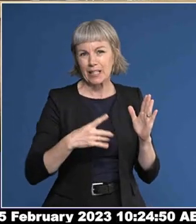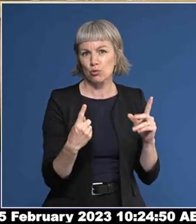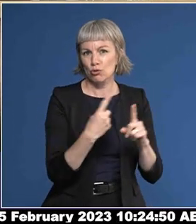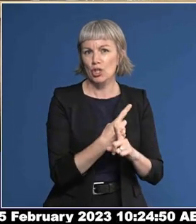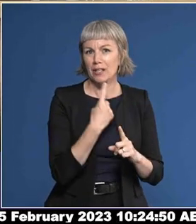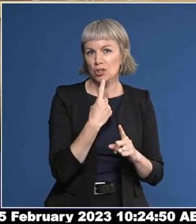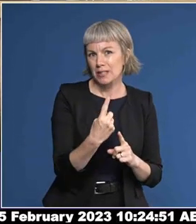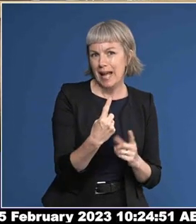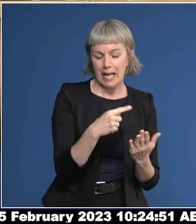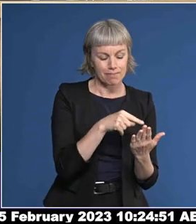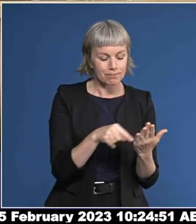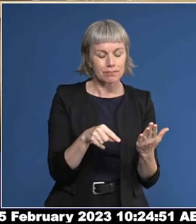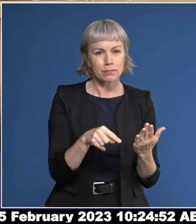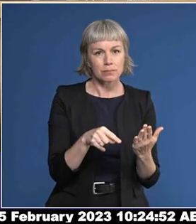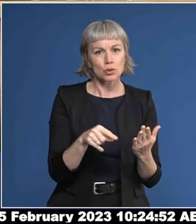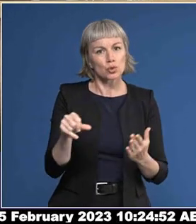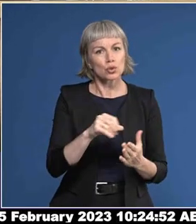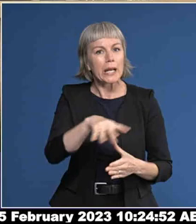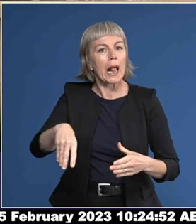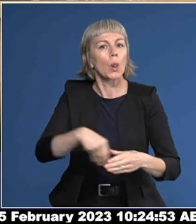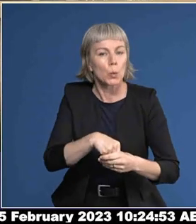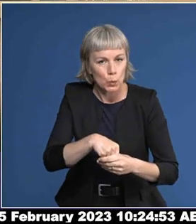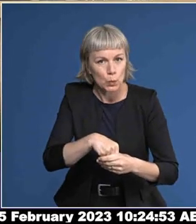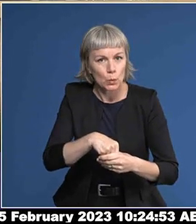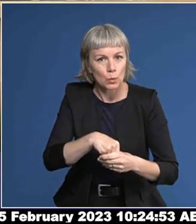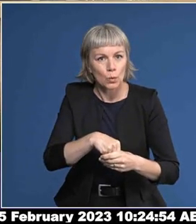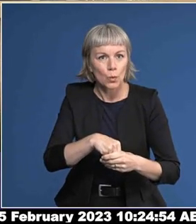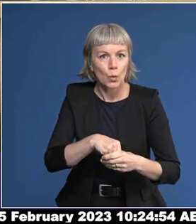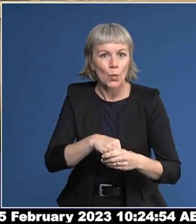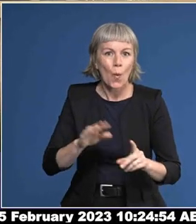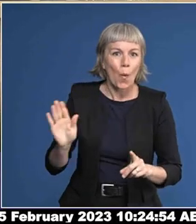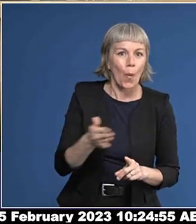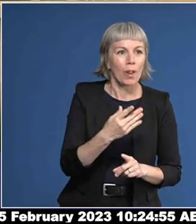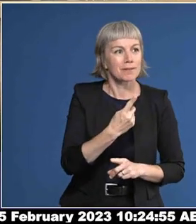inclusivity of all types, not just disability, is part of our recruitment